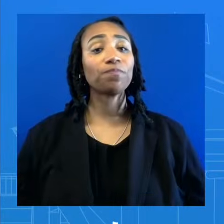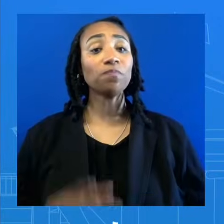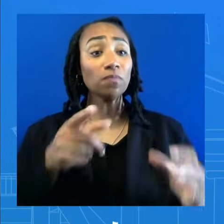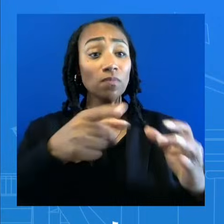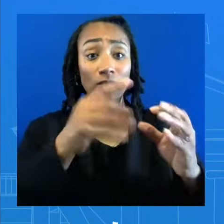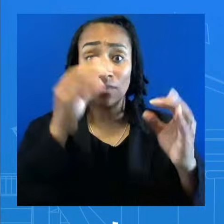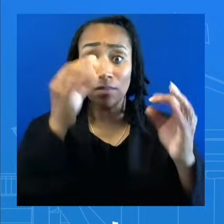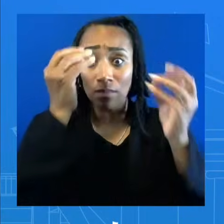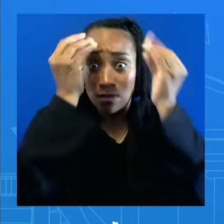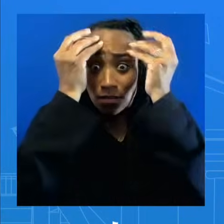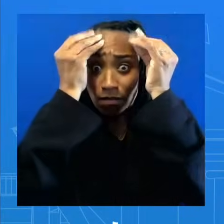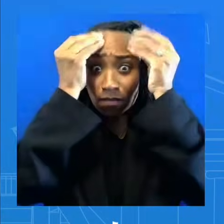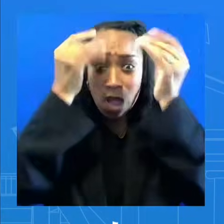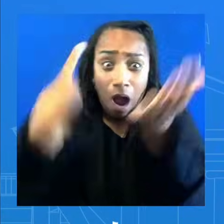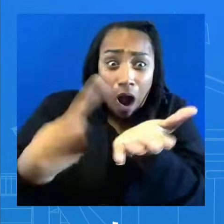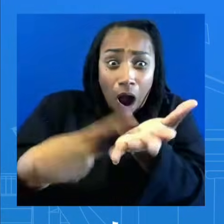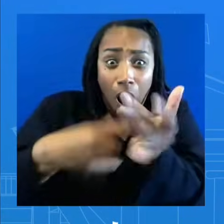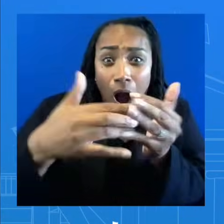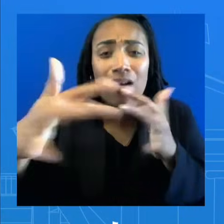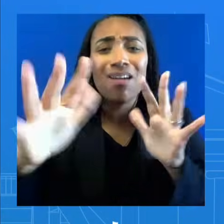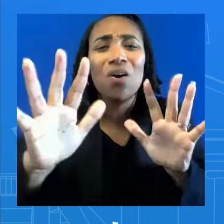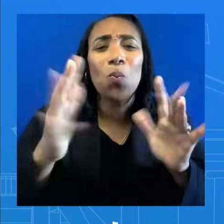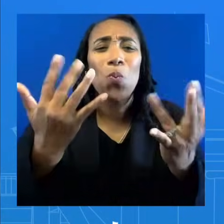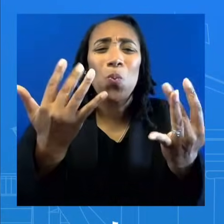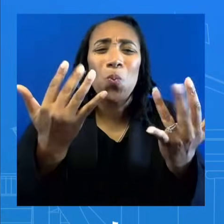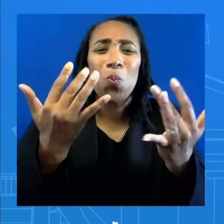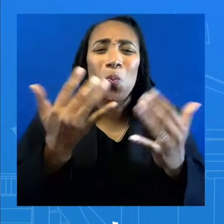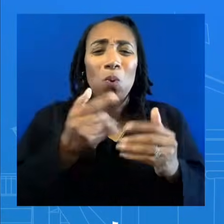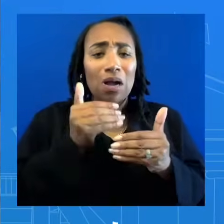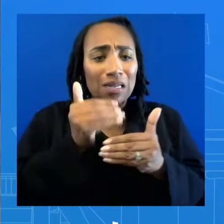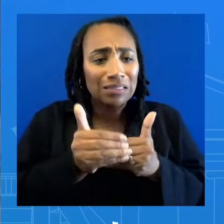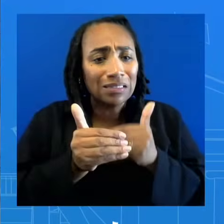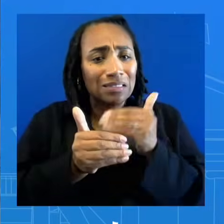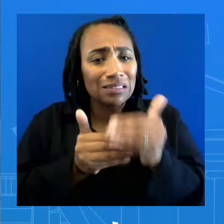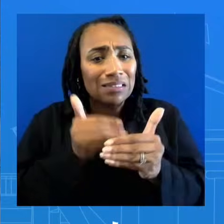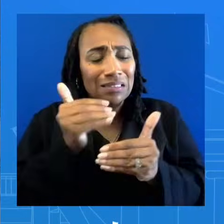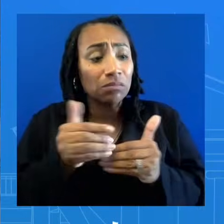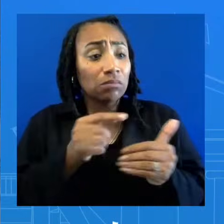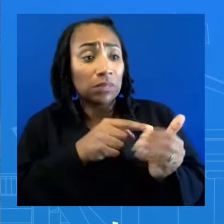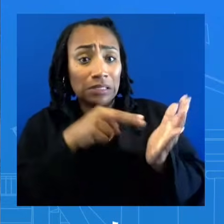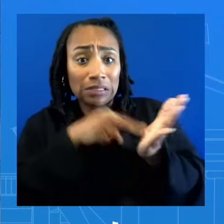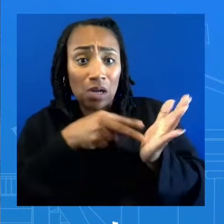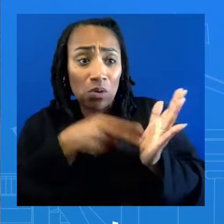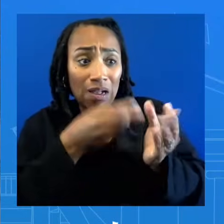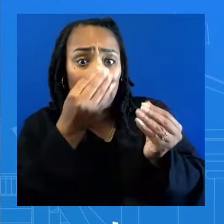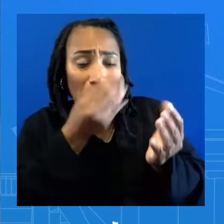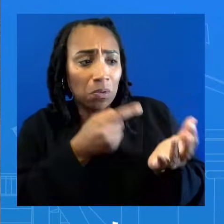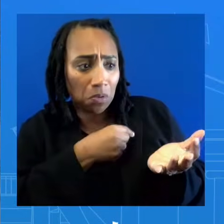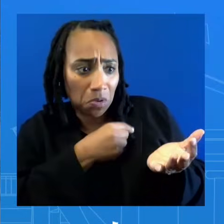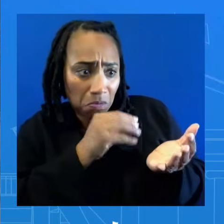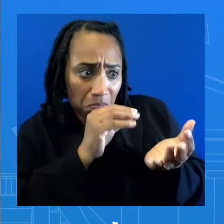will give us the opportunity to glean more information. The Press: So, you -- sorry, I just to follow on this. So, you're saying that there's no FBI agents,